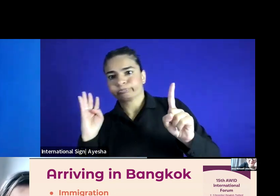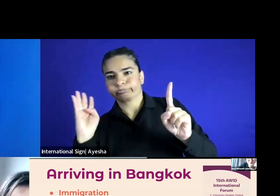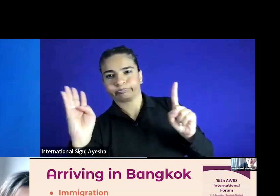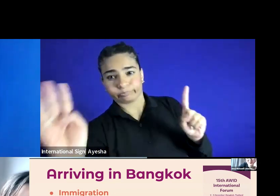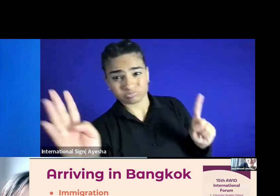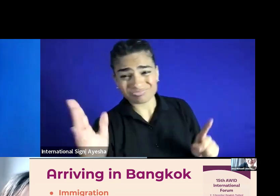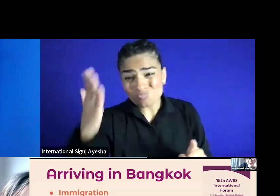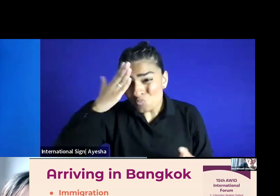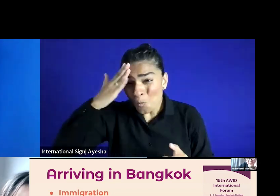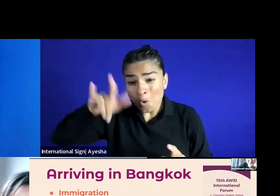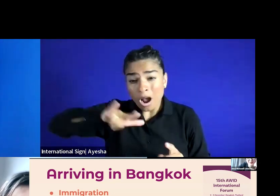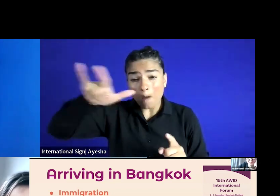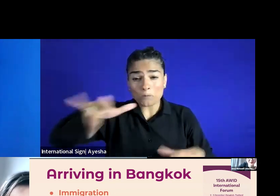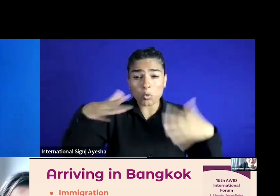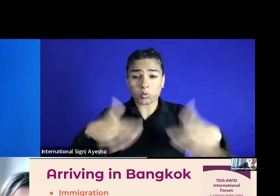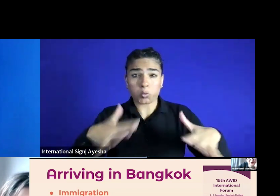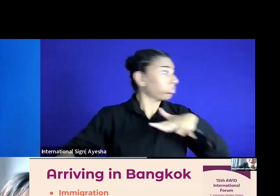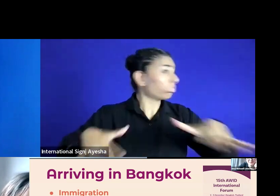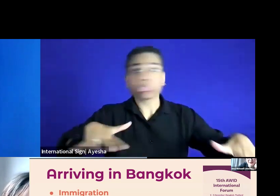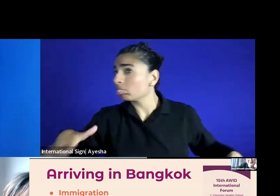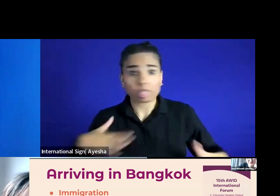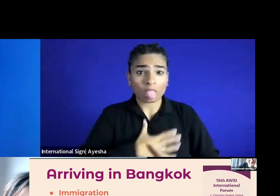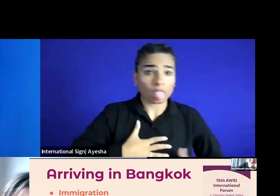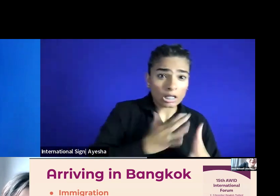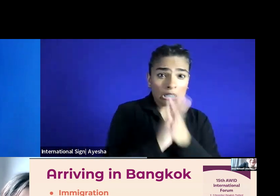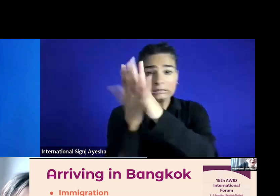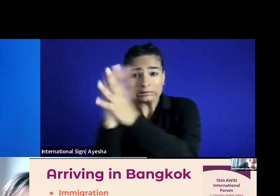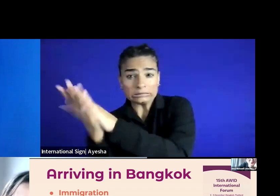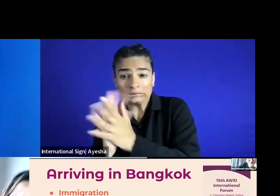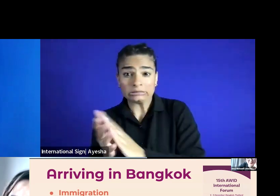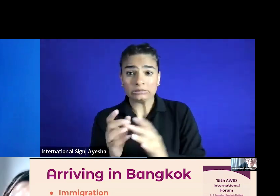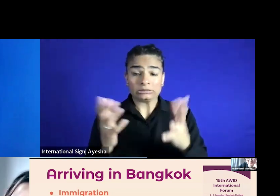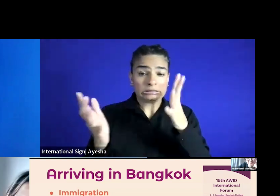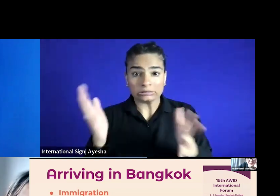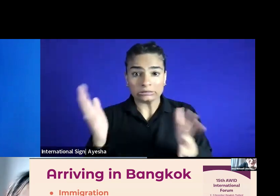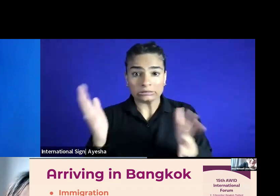and we do all we can to make it a bit more pleasant experience. But we do need your cooperation.